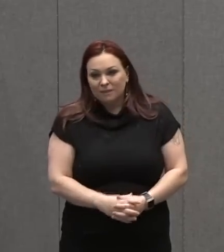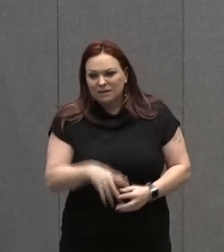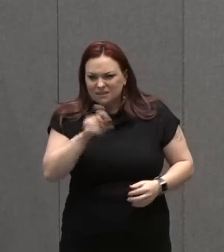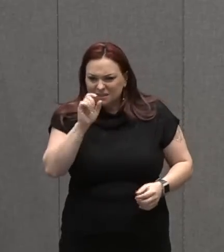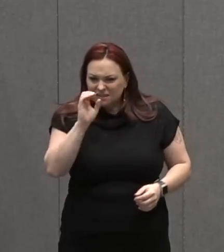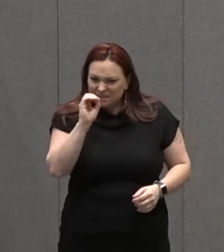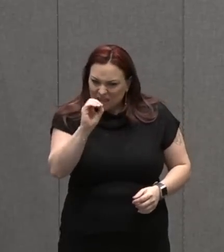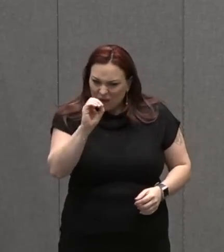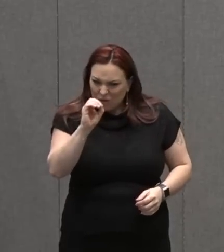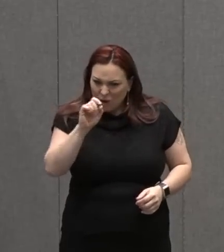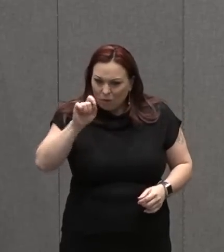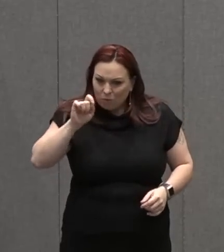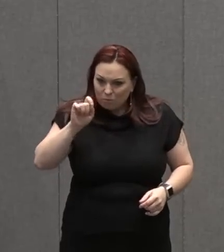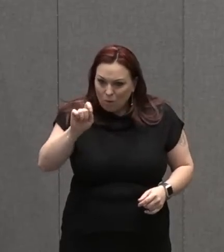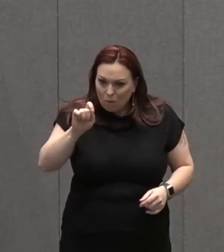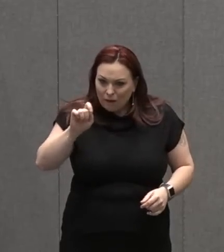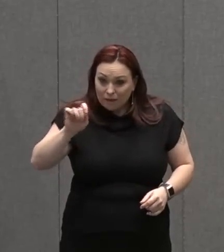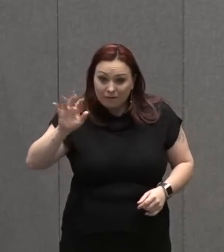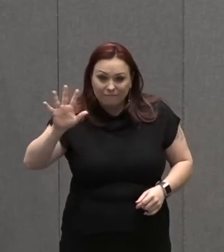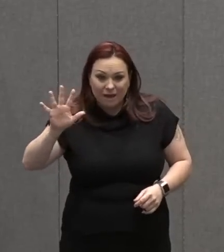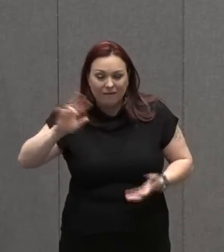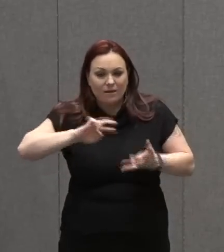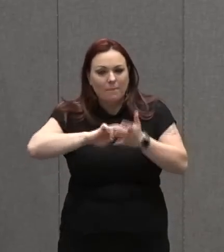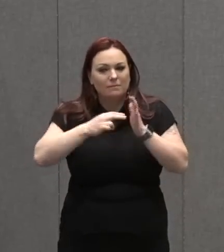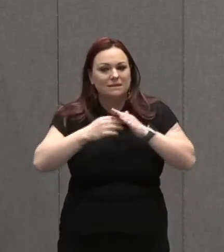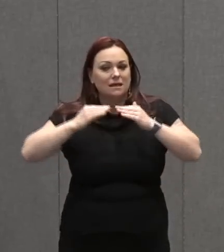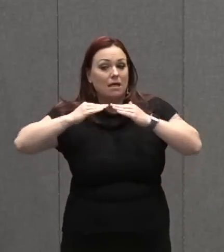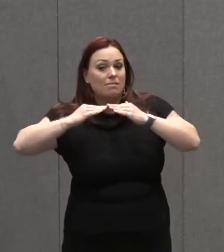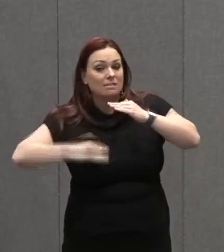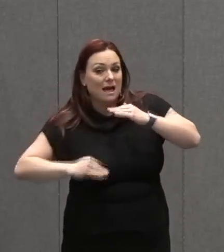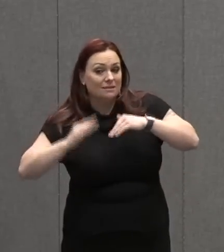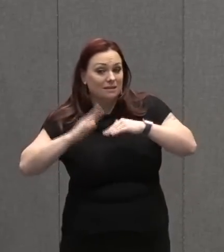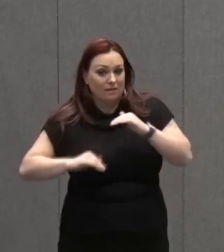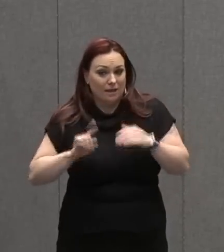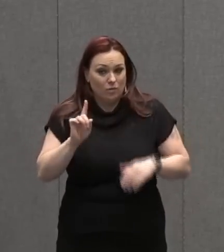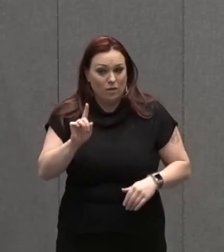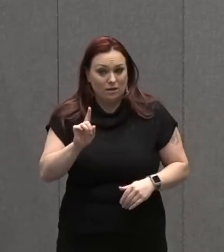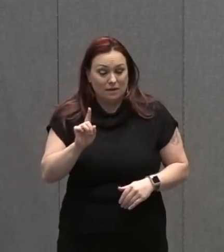0.5 is less than one, it's half of one in decimal form.